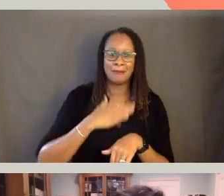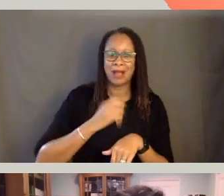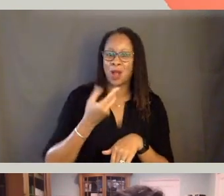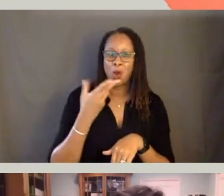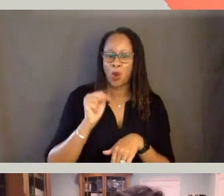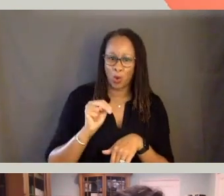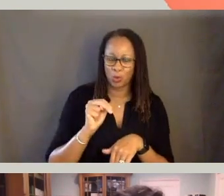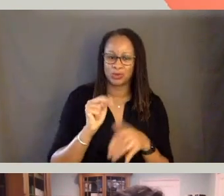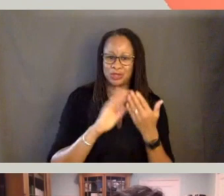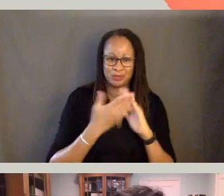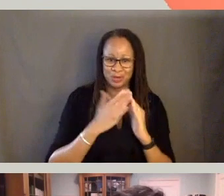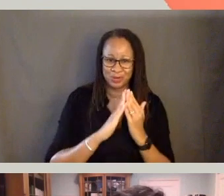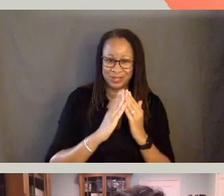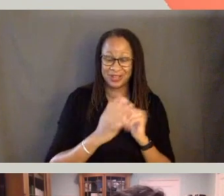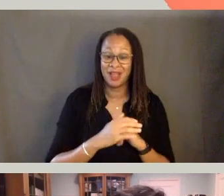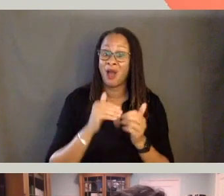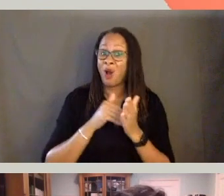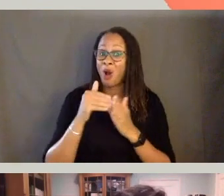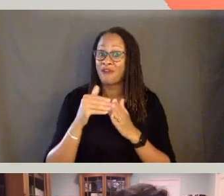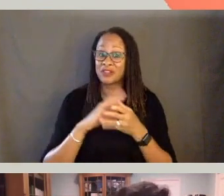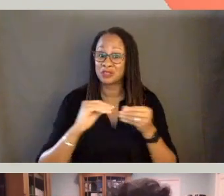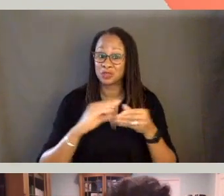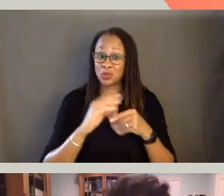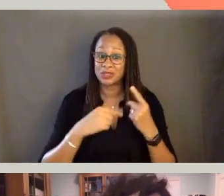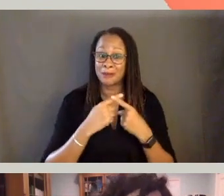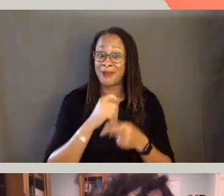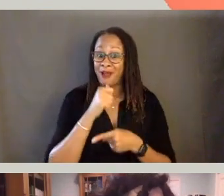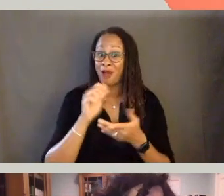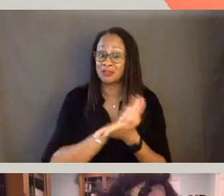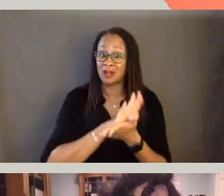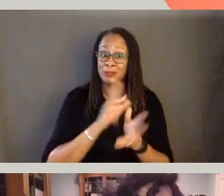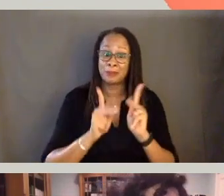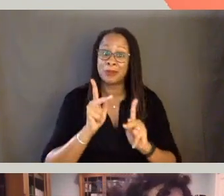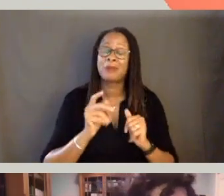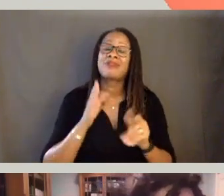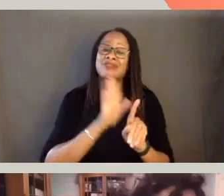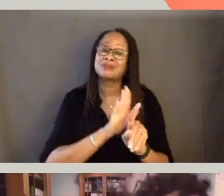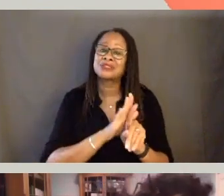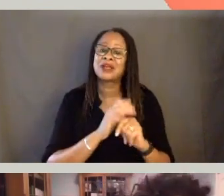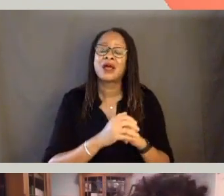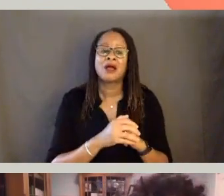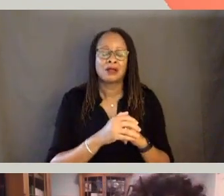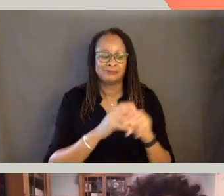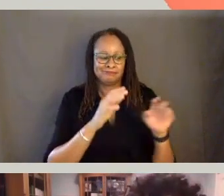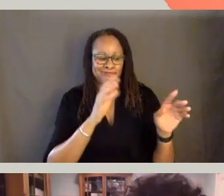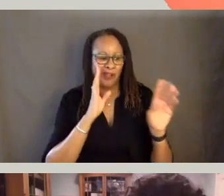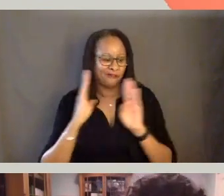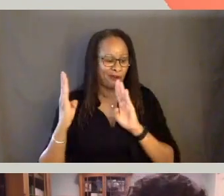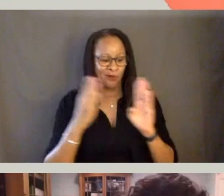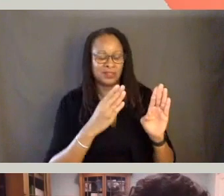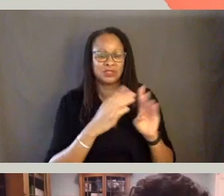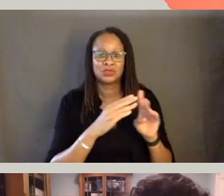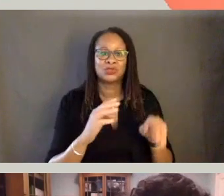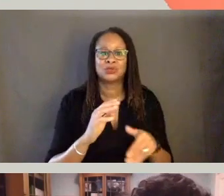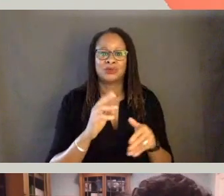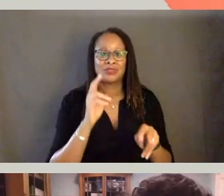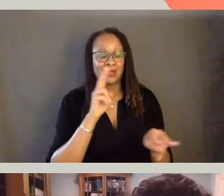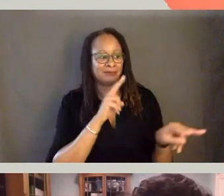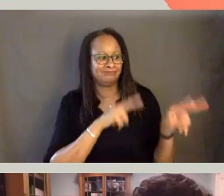If anything, often the stories of undocumented people are catered to the gaze of citizens.